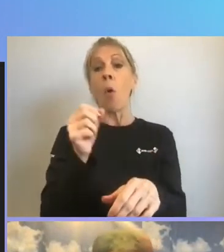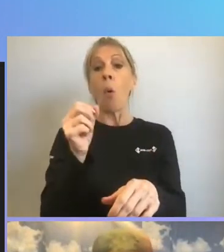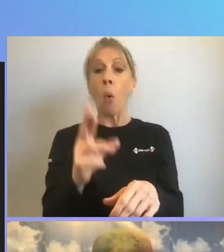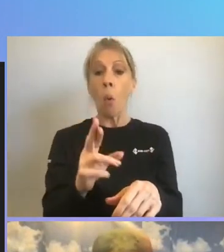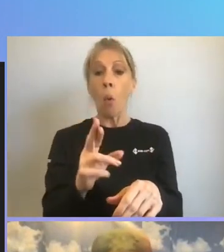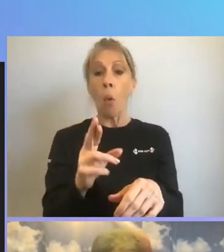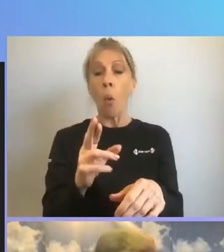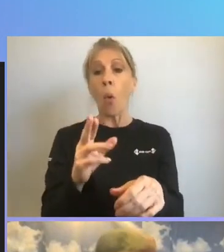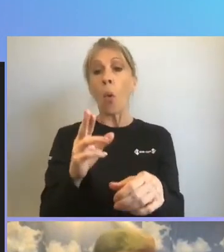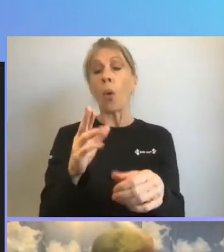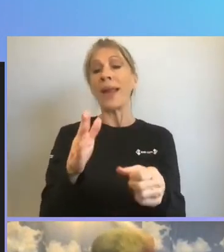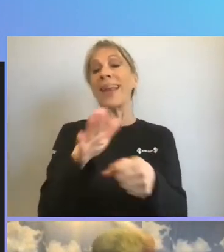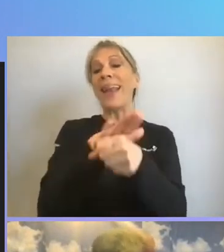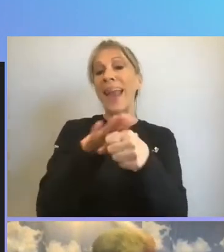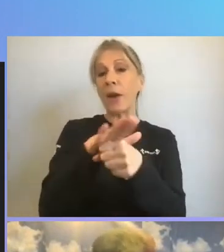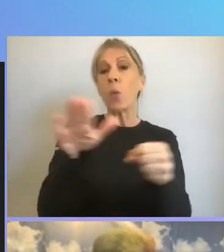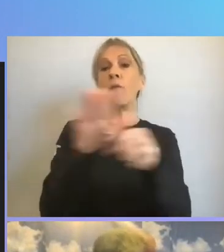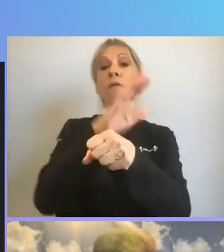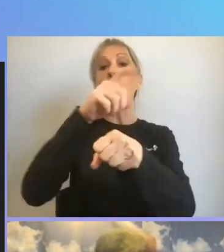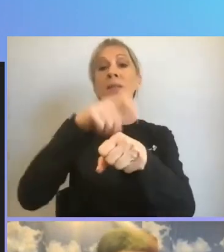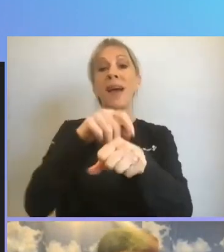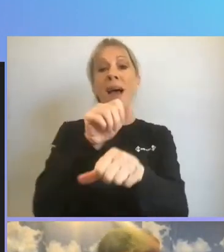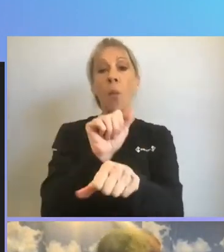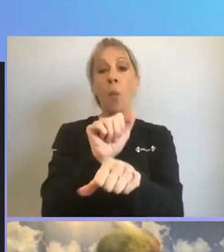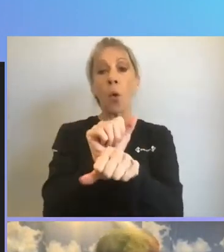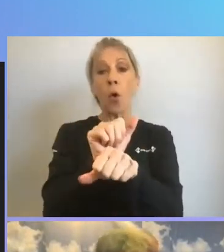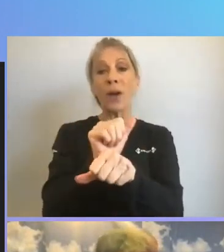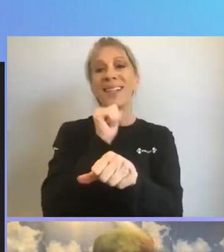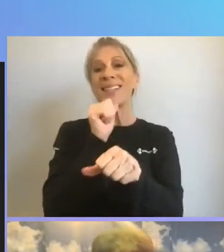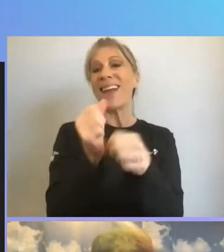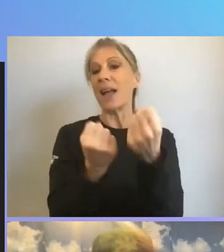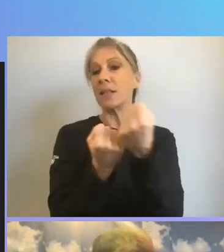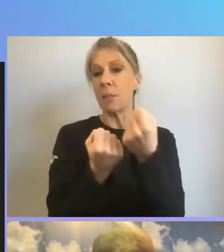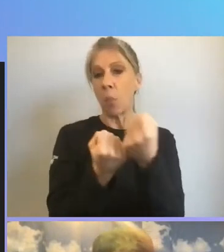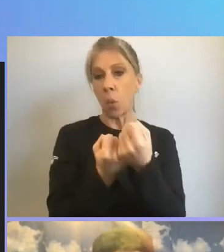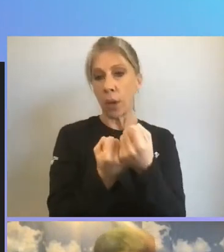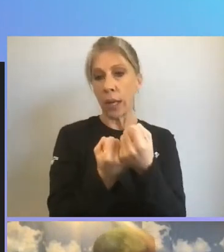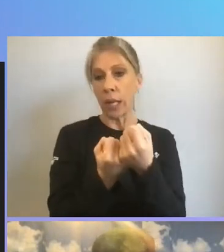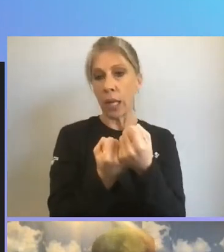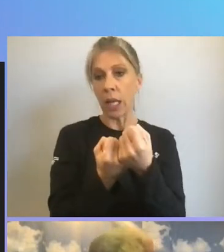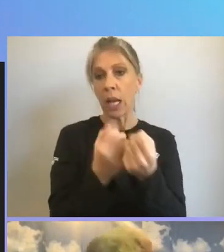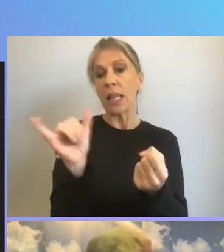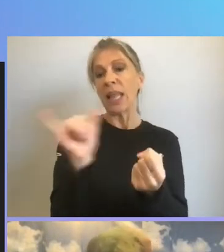full time work is not supported,